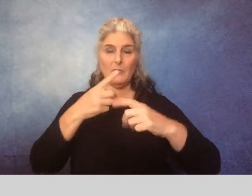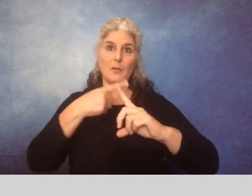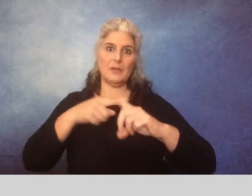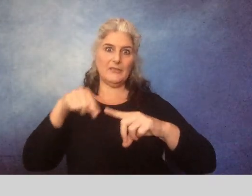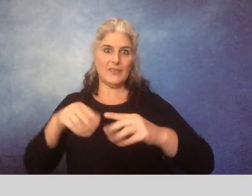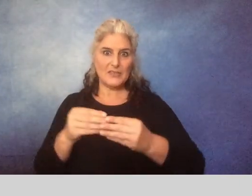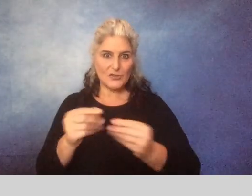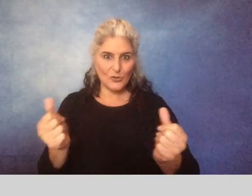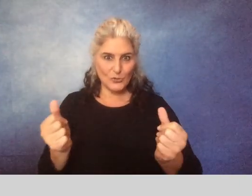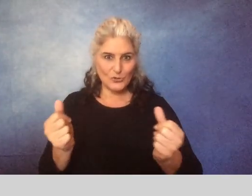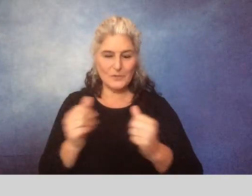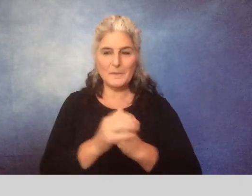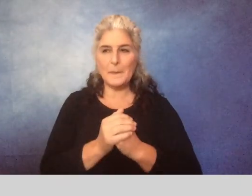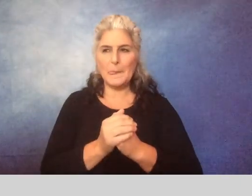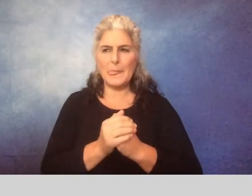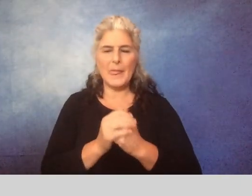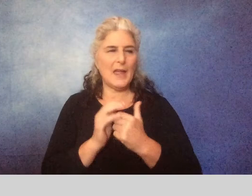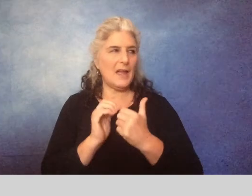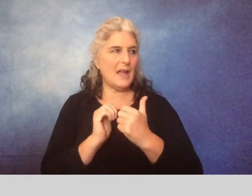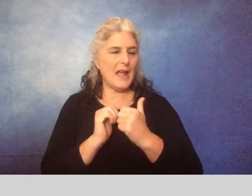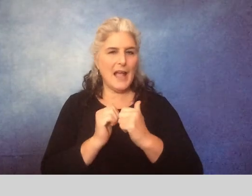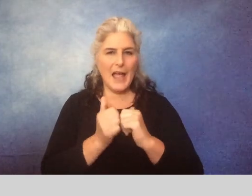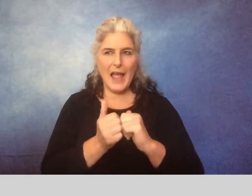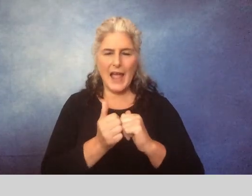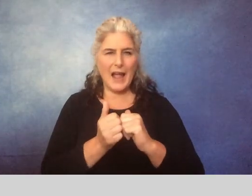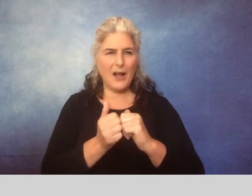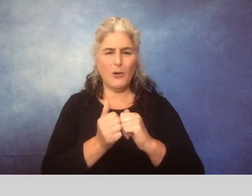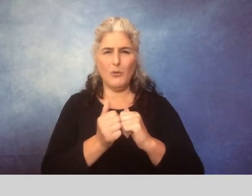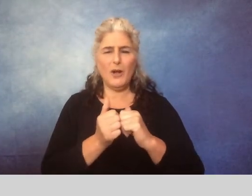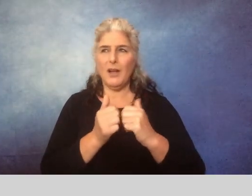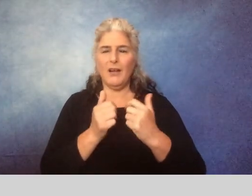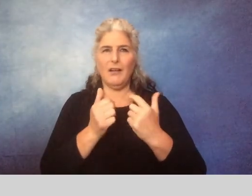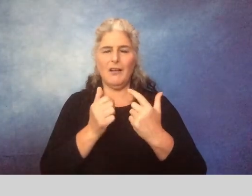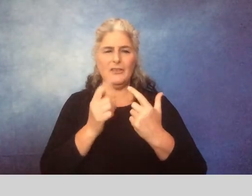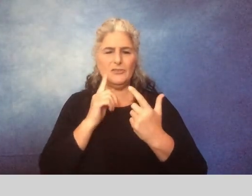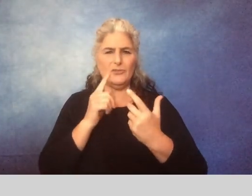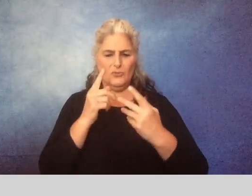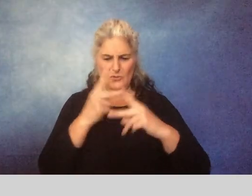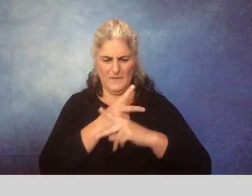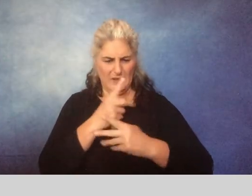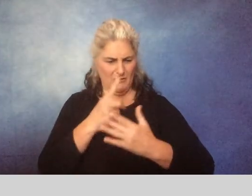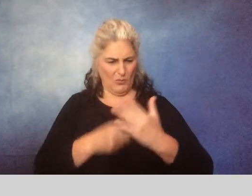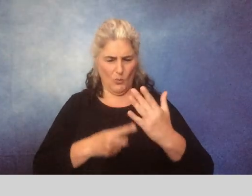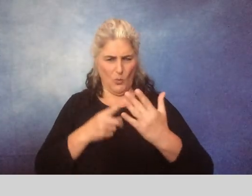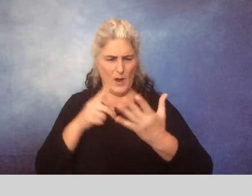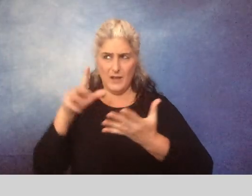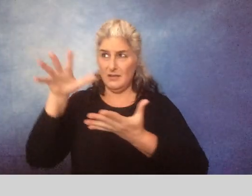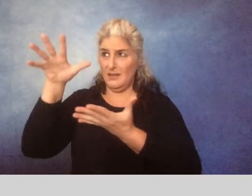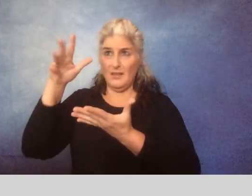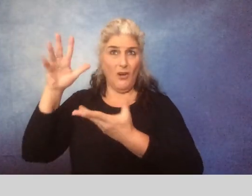And that is how do you go about parsing the information that the bots bring back to you?